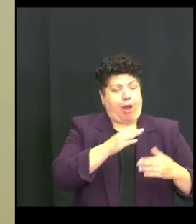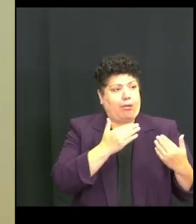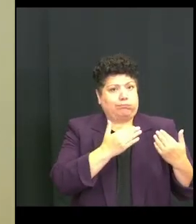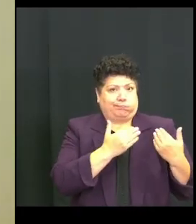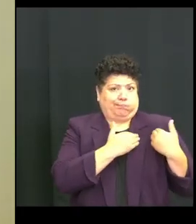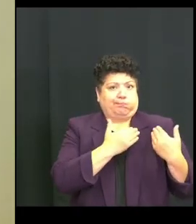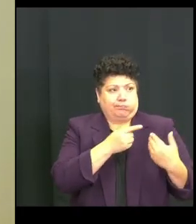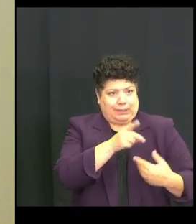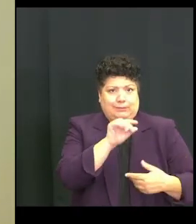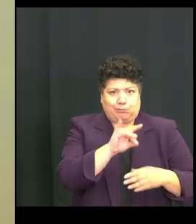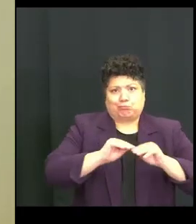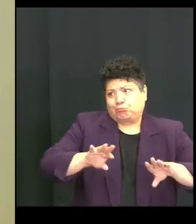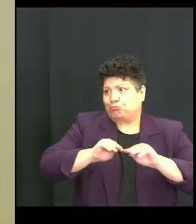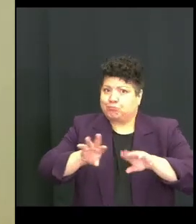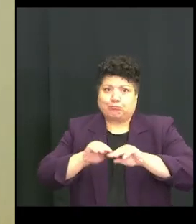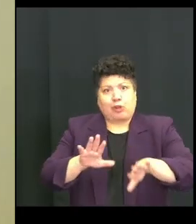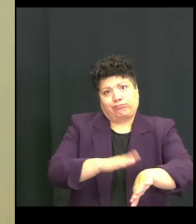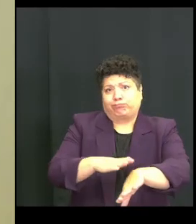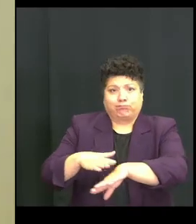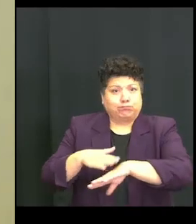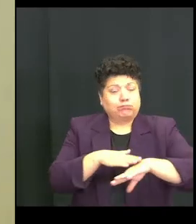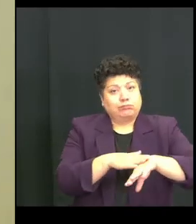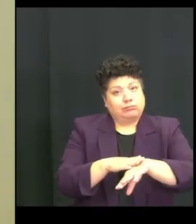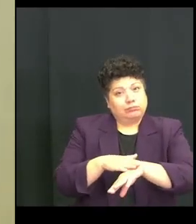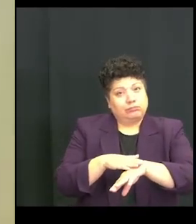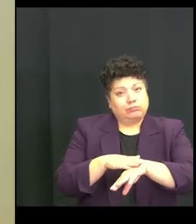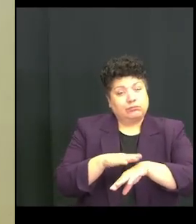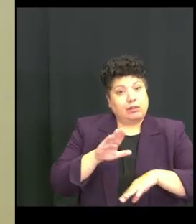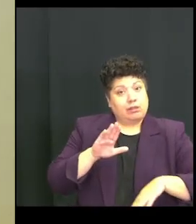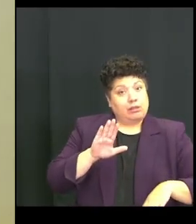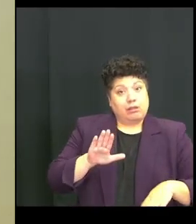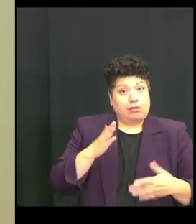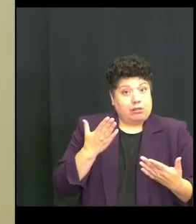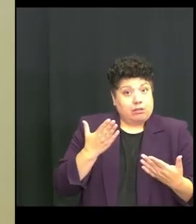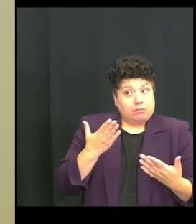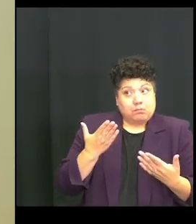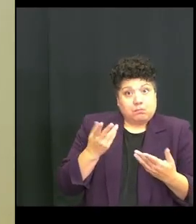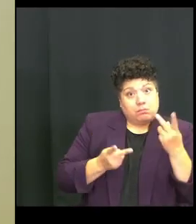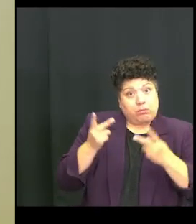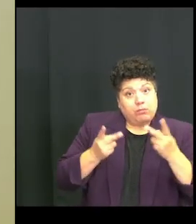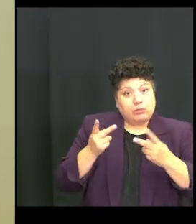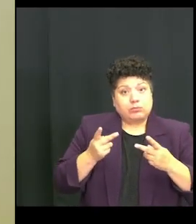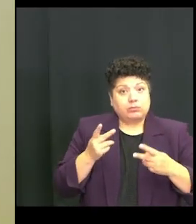But there's this idea that basically people choose their own facts now.